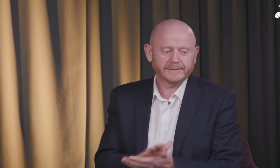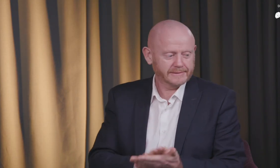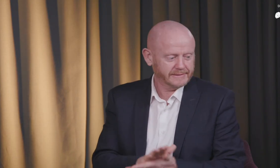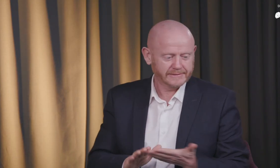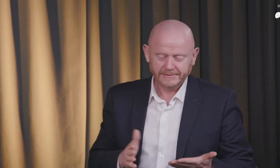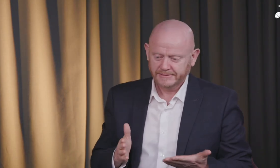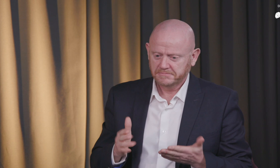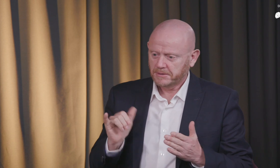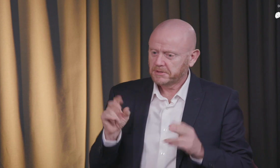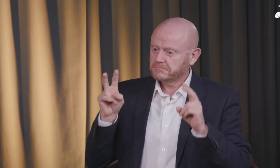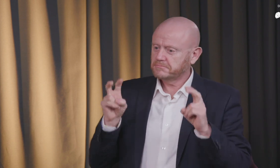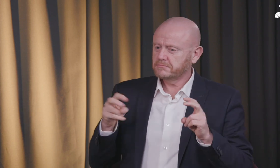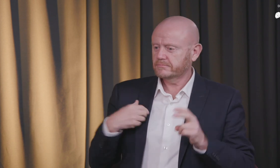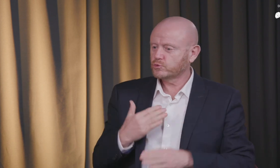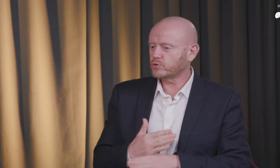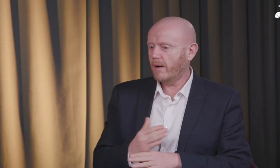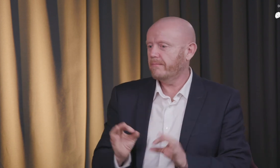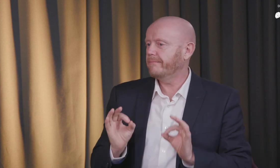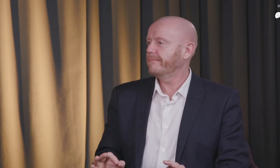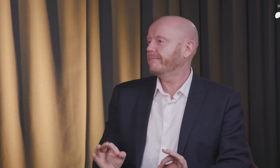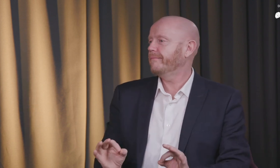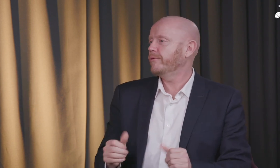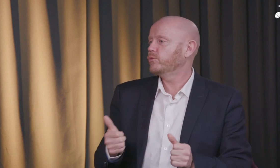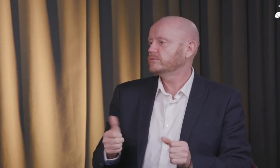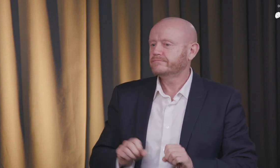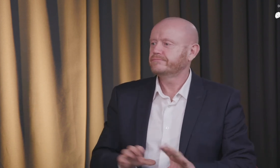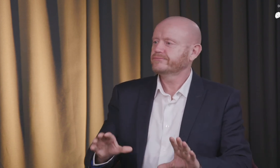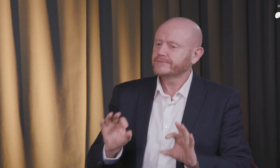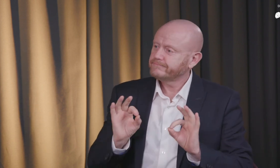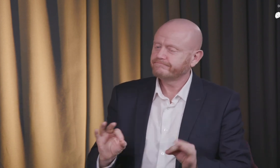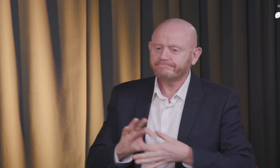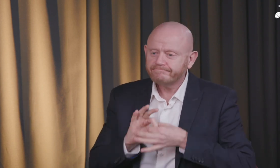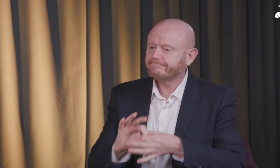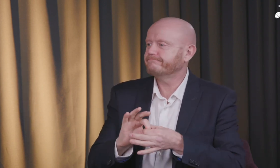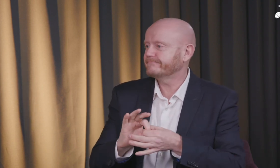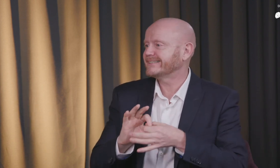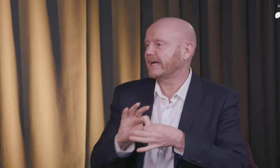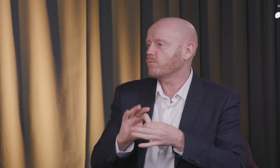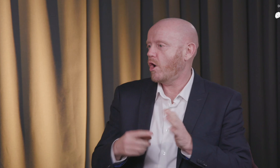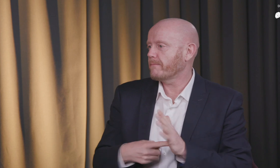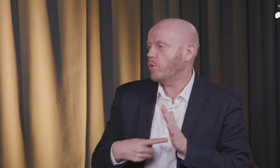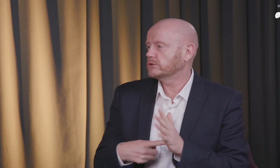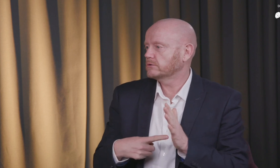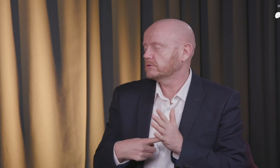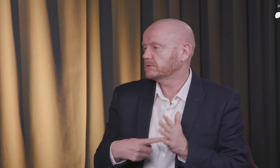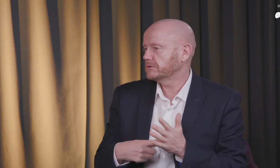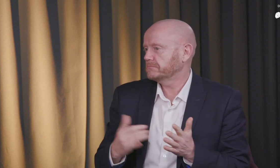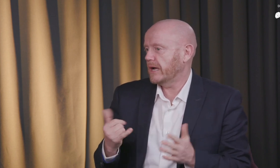it’s part of my job to spread the word and networking is always important.